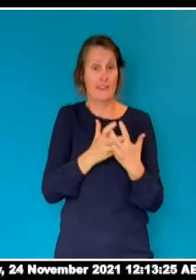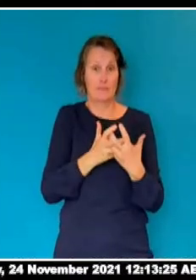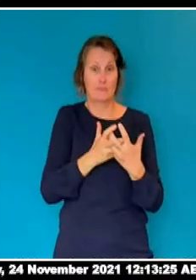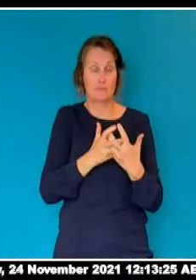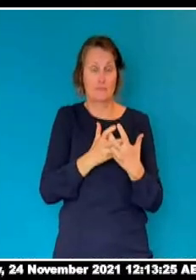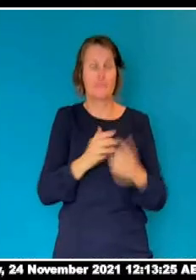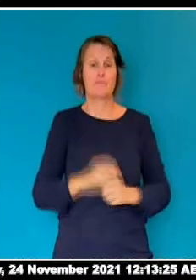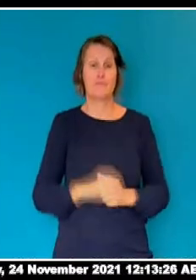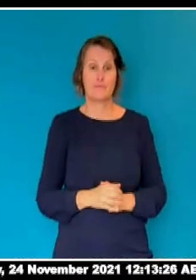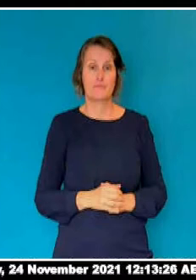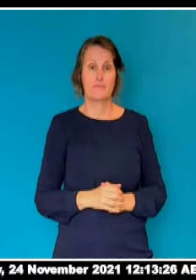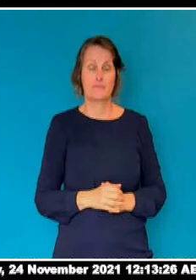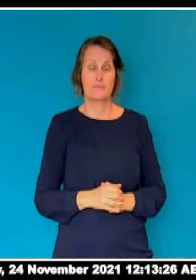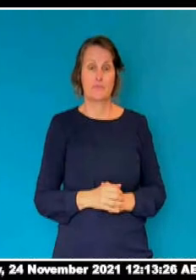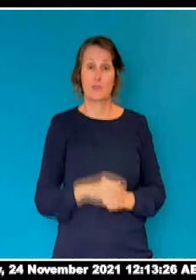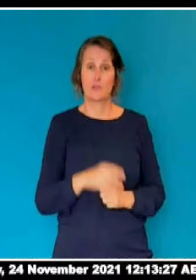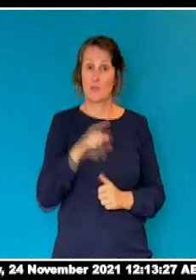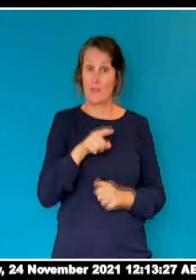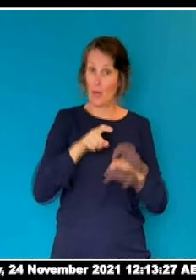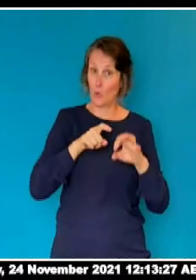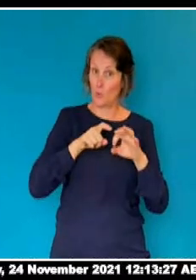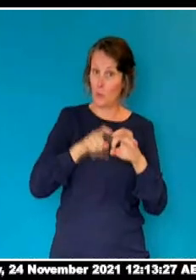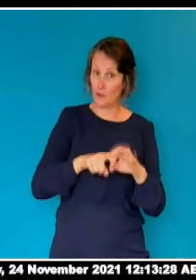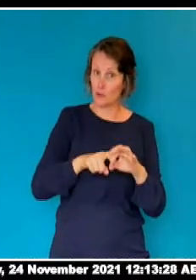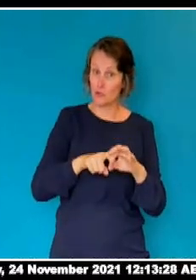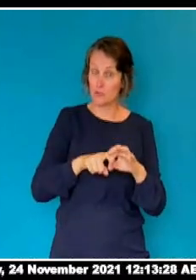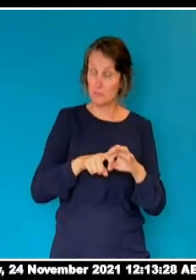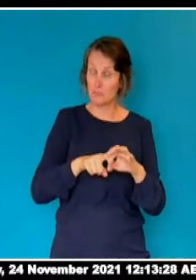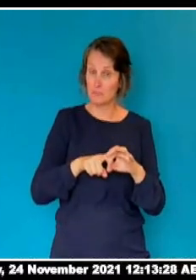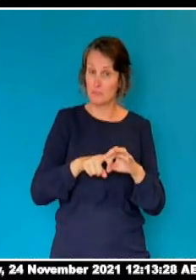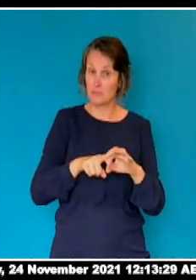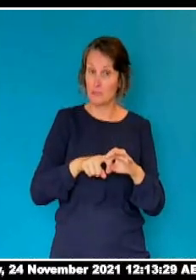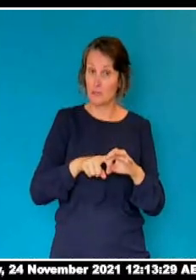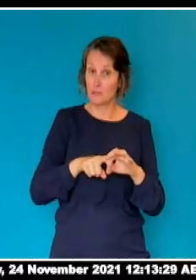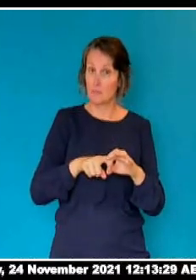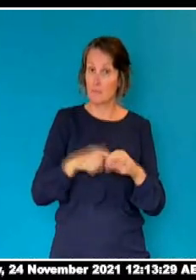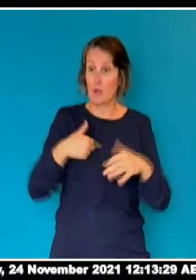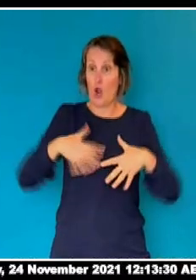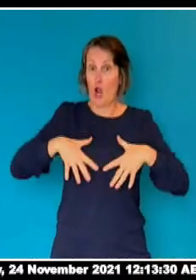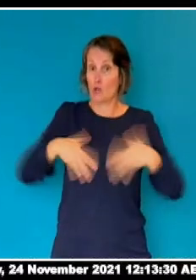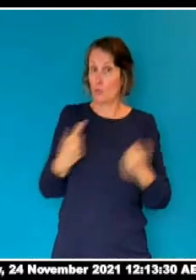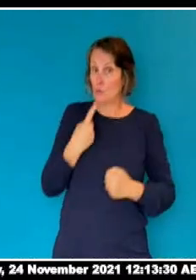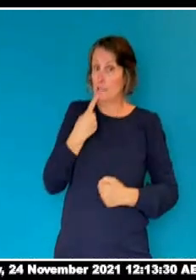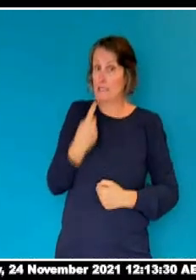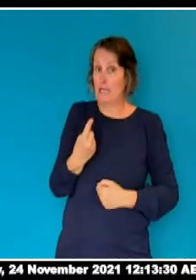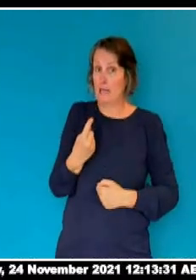This question is, you can choose not to disclose? That's correct.